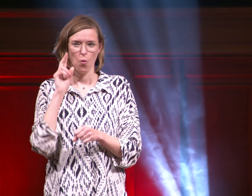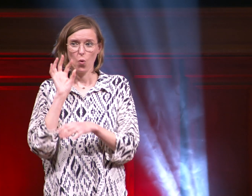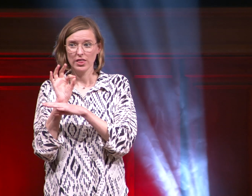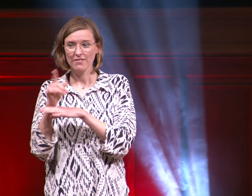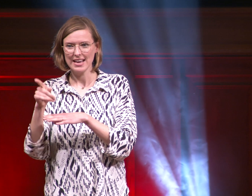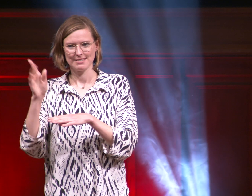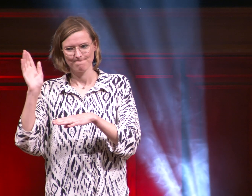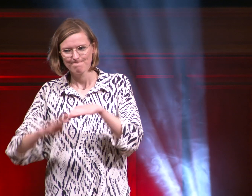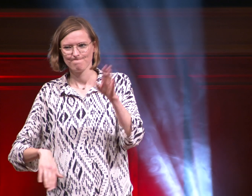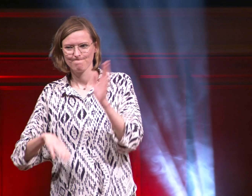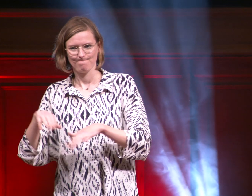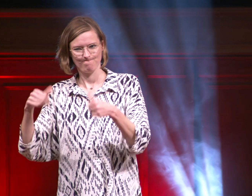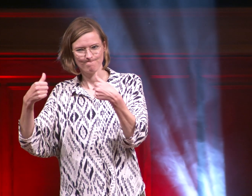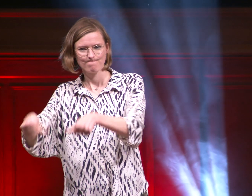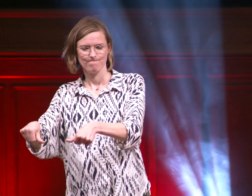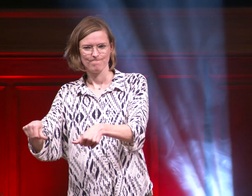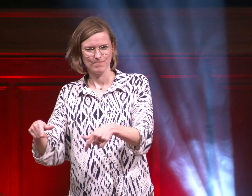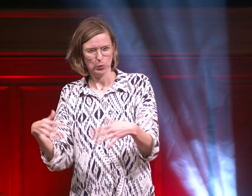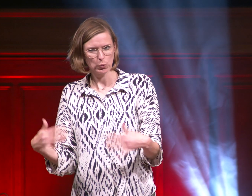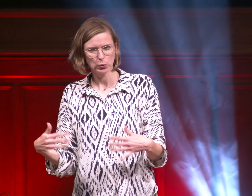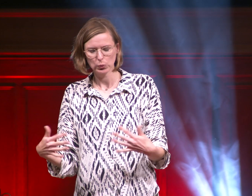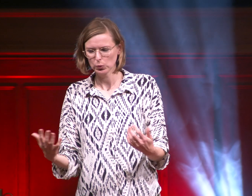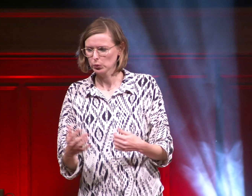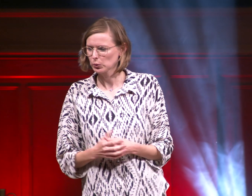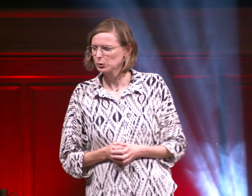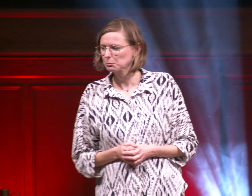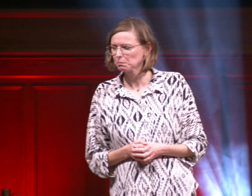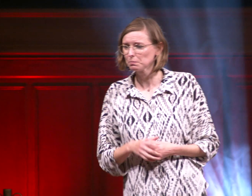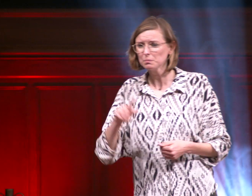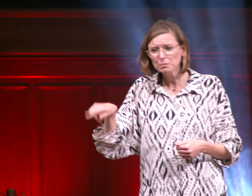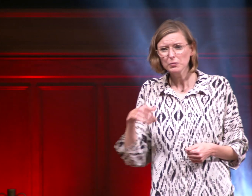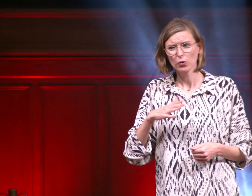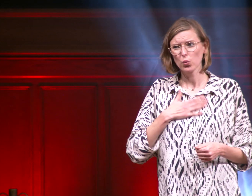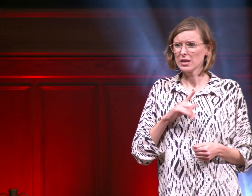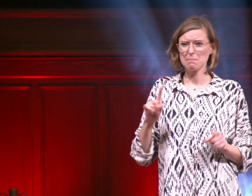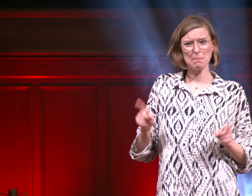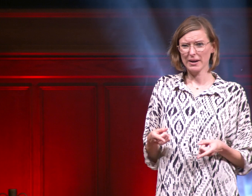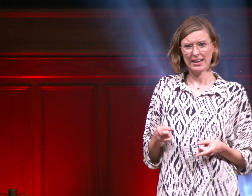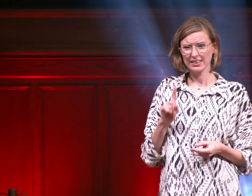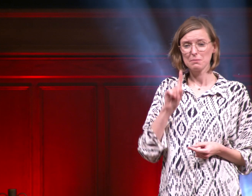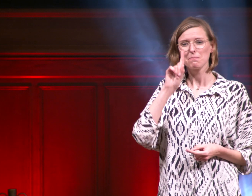sign languages have been forbidden in education. If a pupil were to sign, they would get punished.